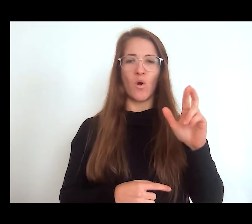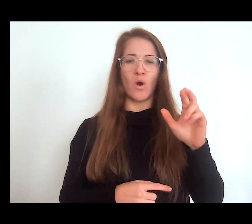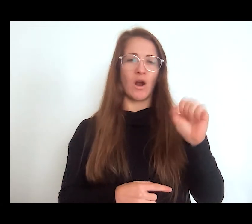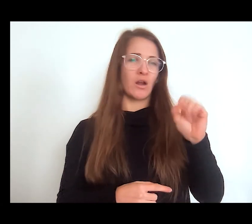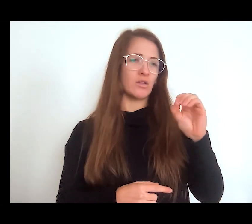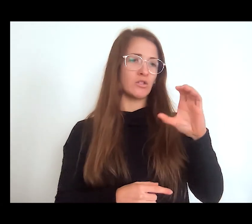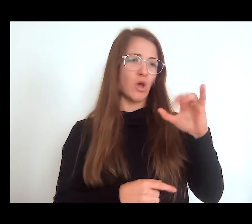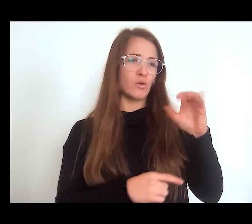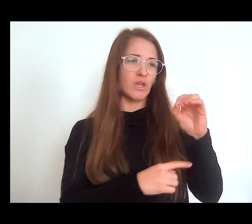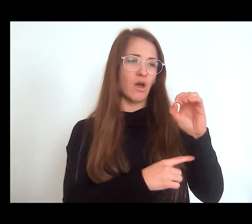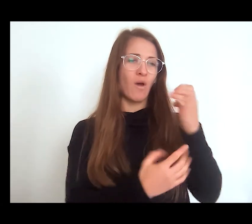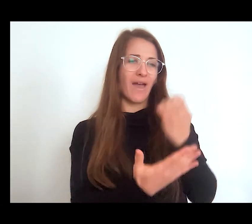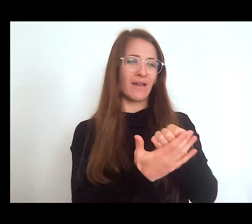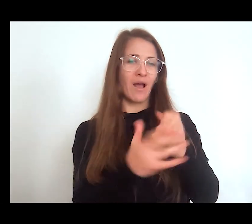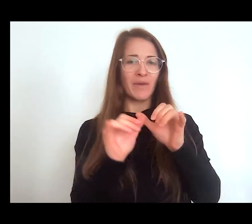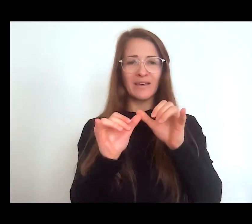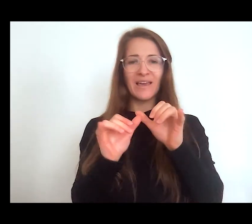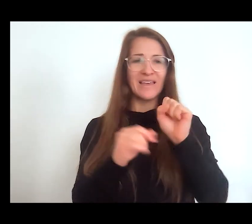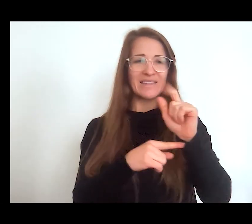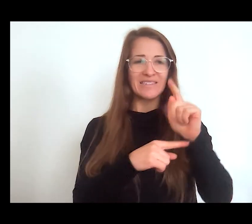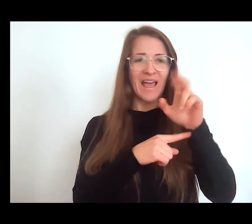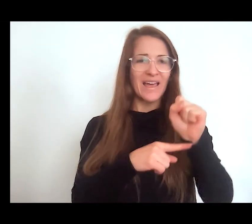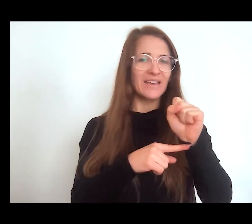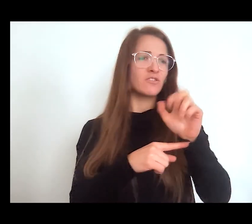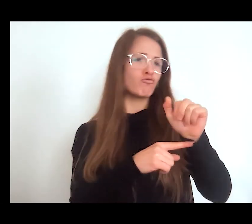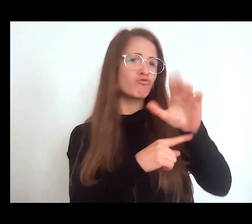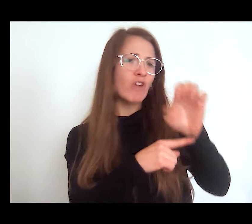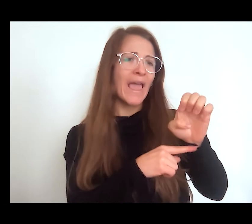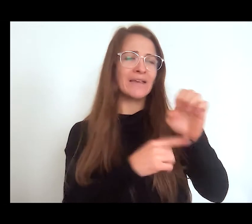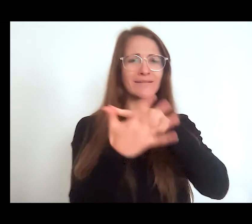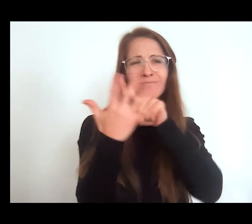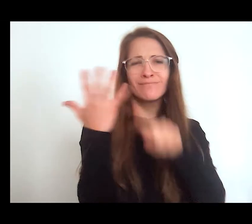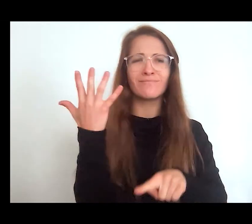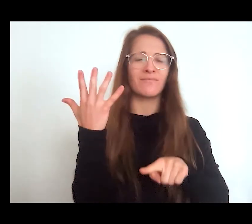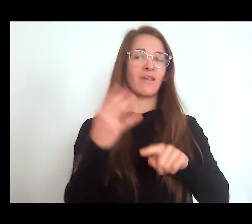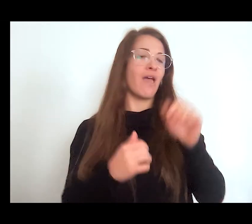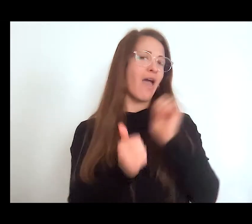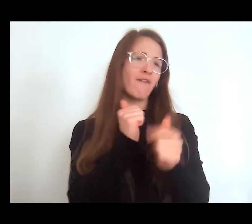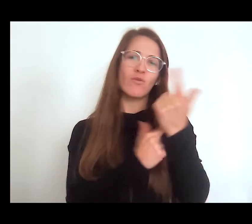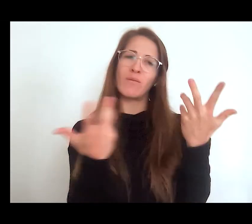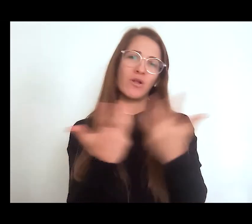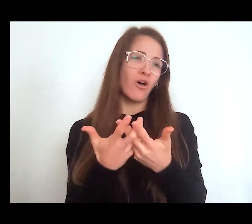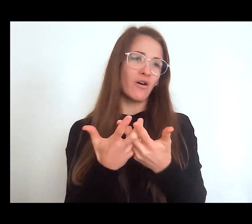DISABILITY OR STATUS OR RACE OR ETHNICITY, EVERYONE BELONGS.